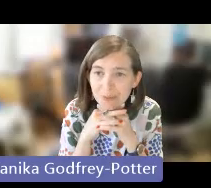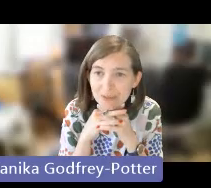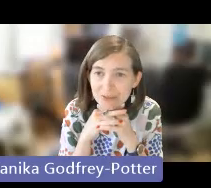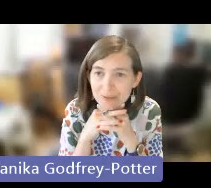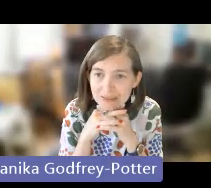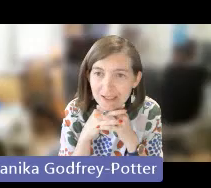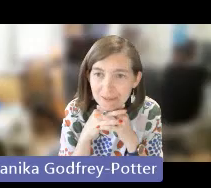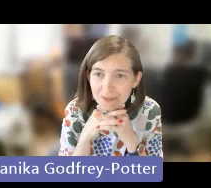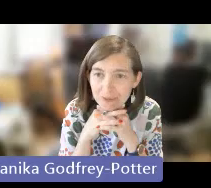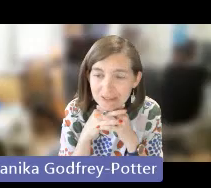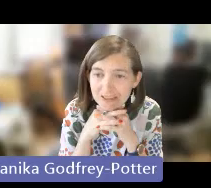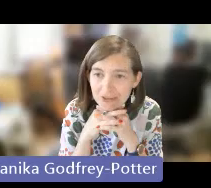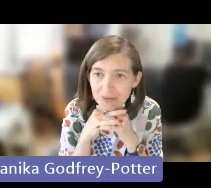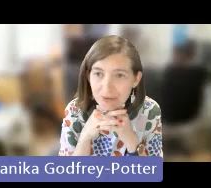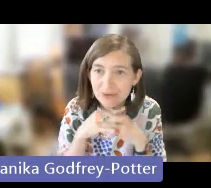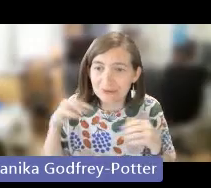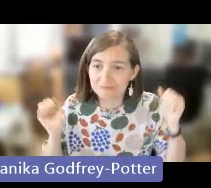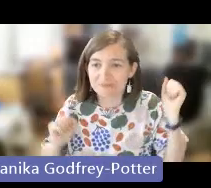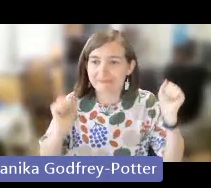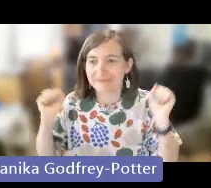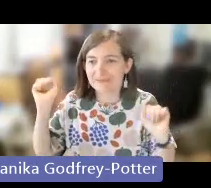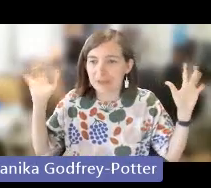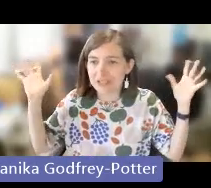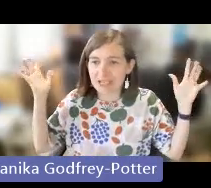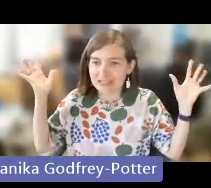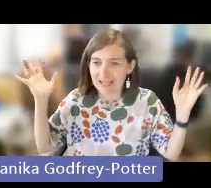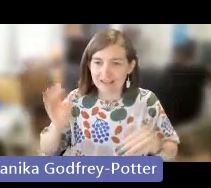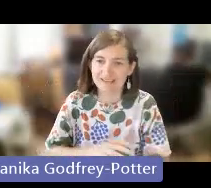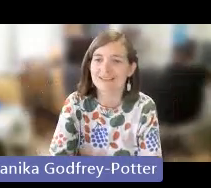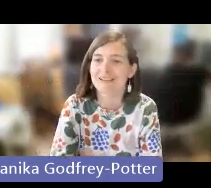What brings you excitement? What gets you all doing jazz hands?